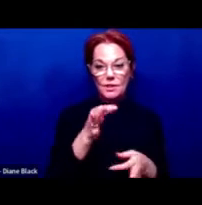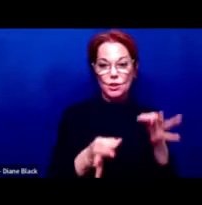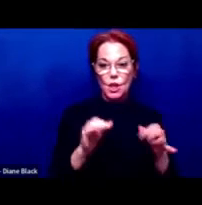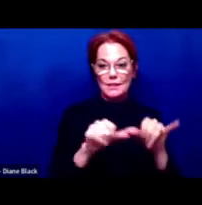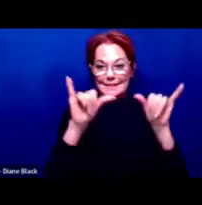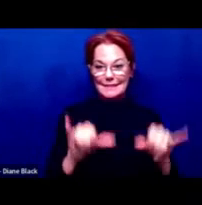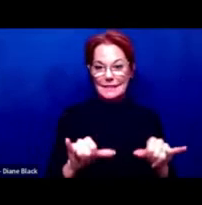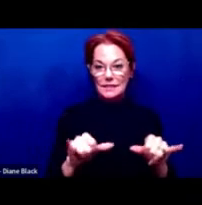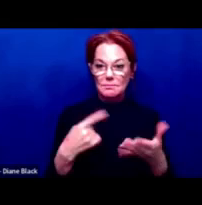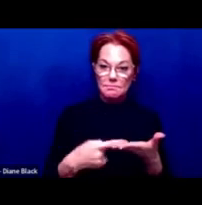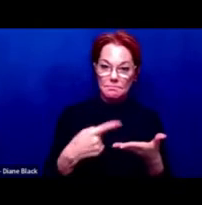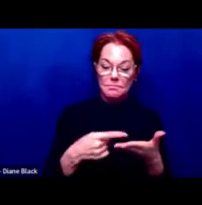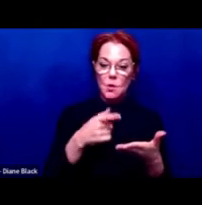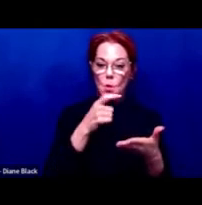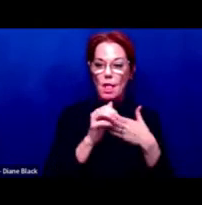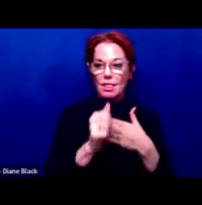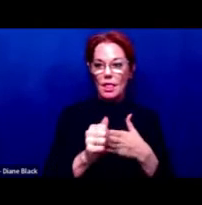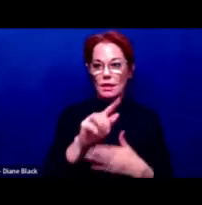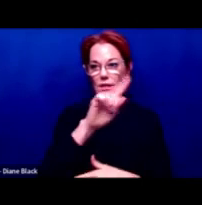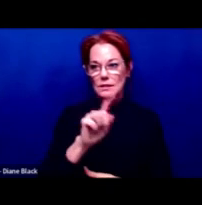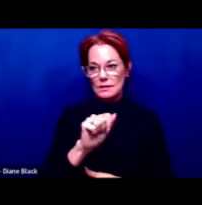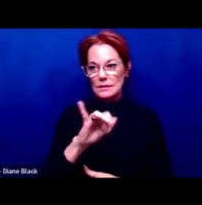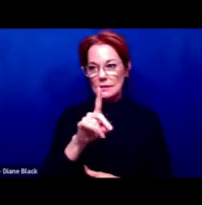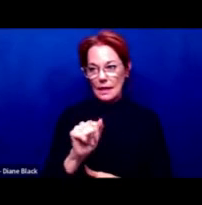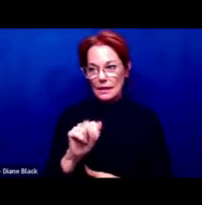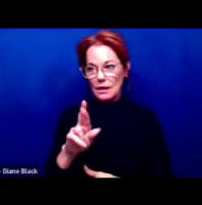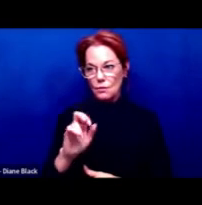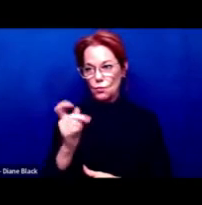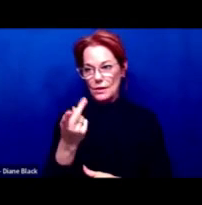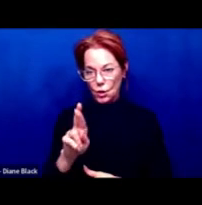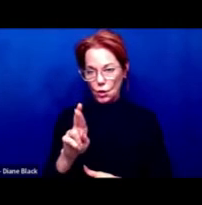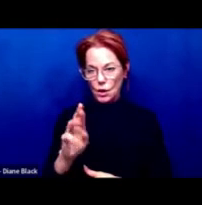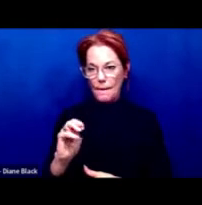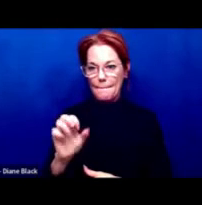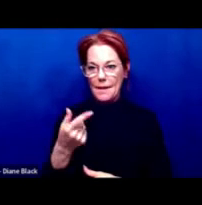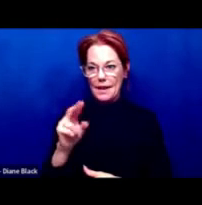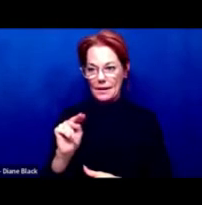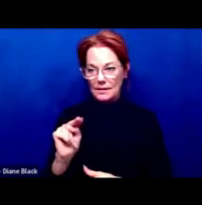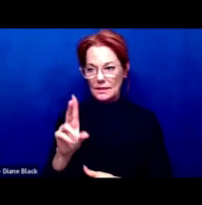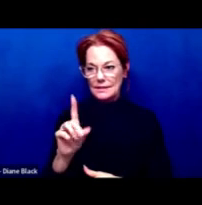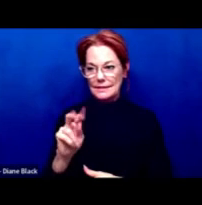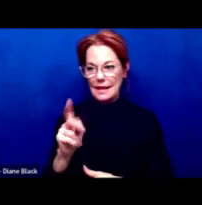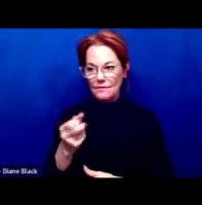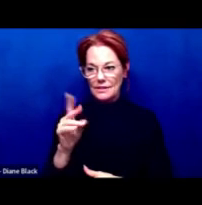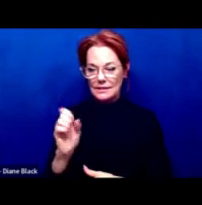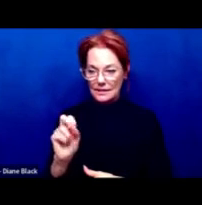led by Zaida Ricker, Megan Davidson and Traci Barney also want to thank the discussion on